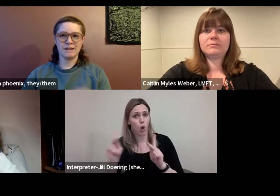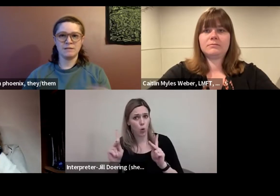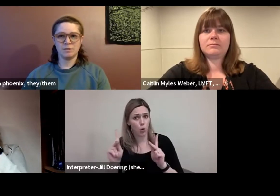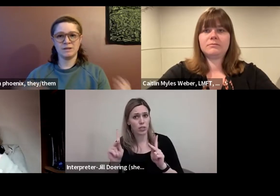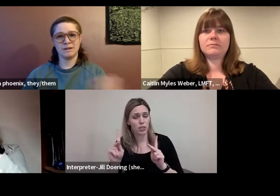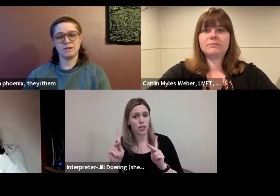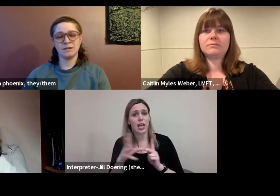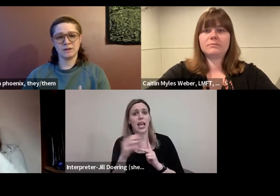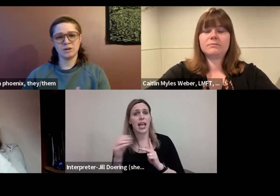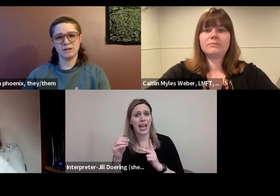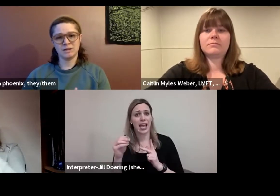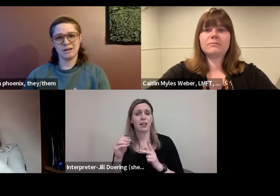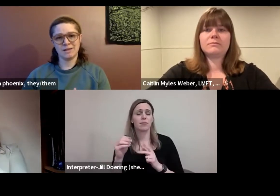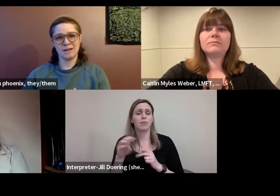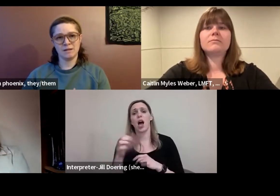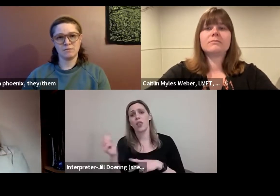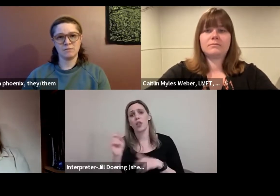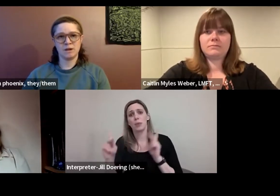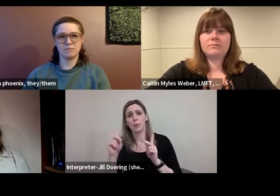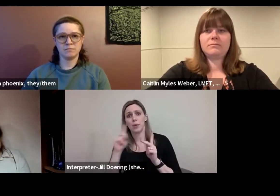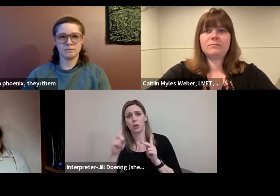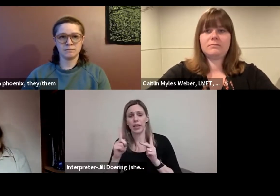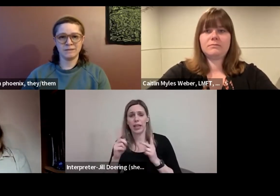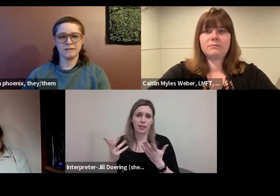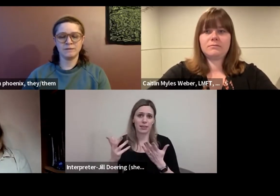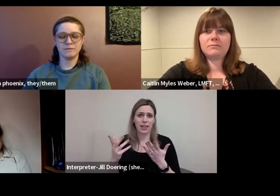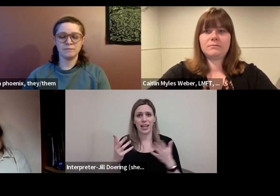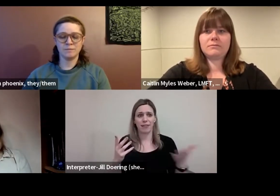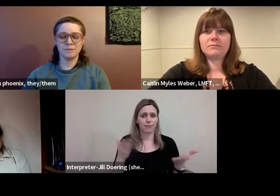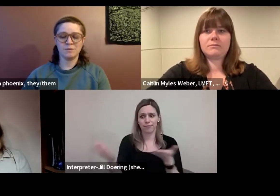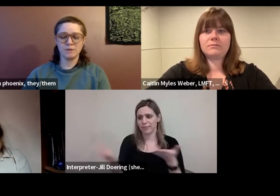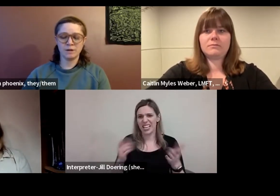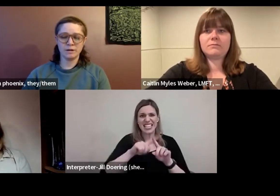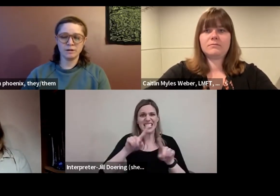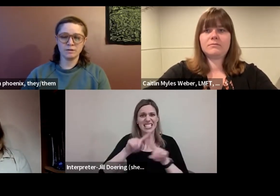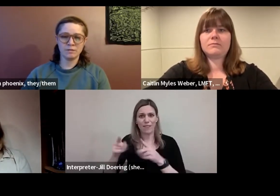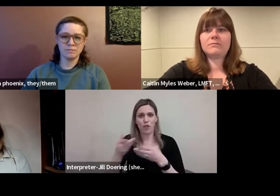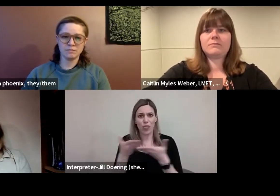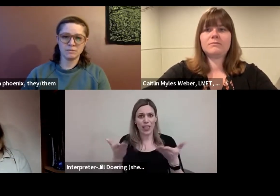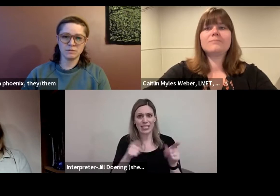at those intersections and then lots of people of color as well.